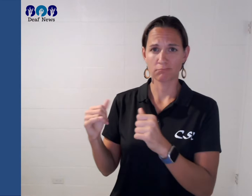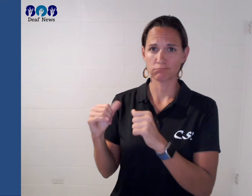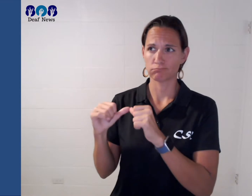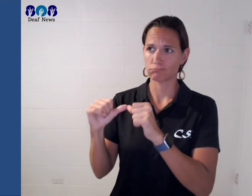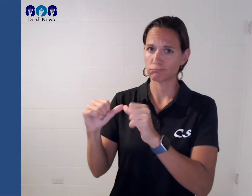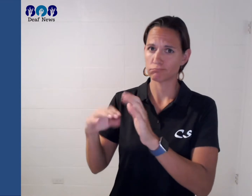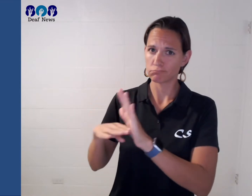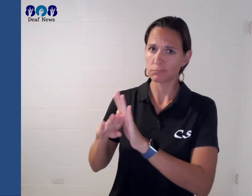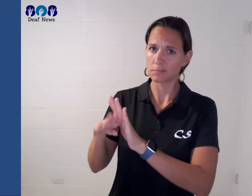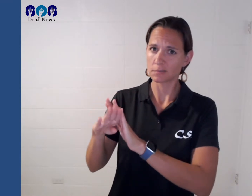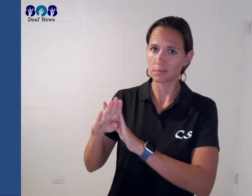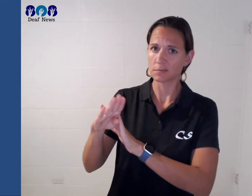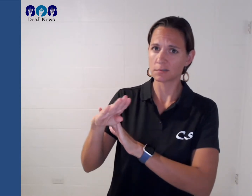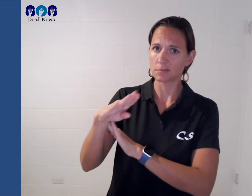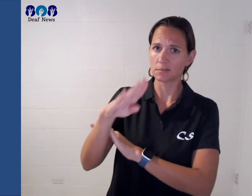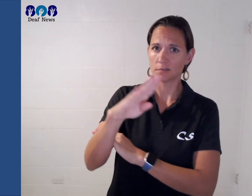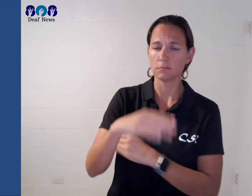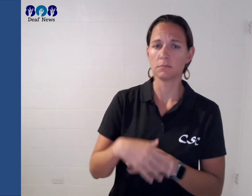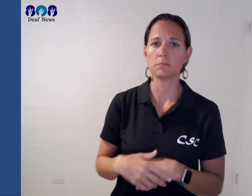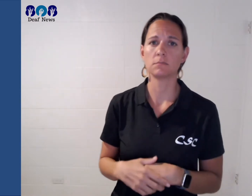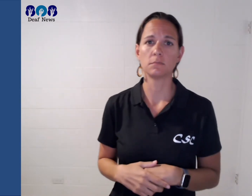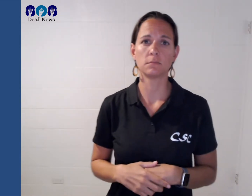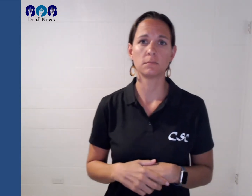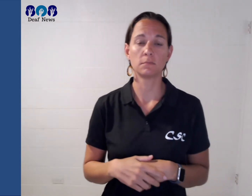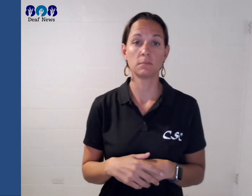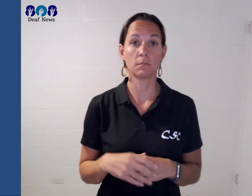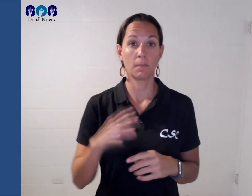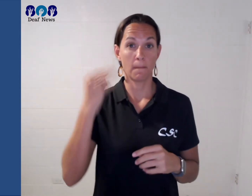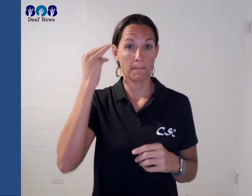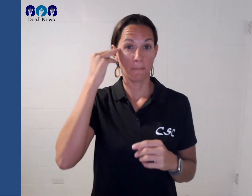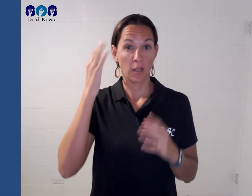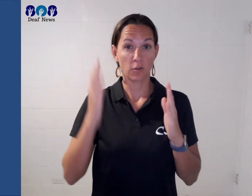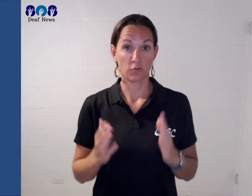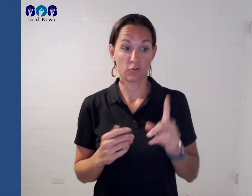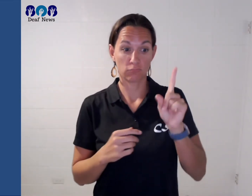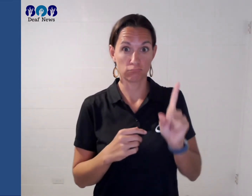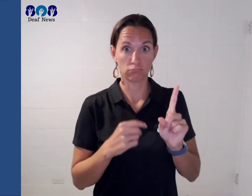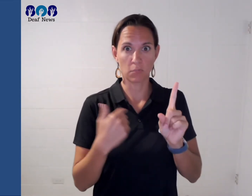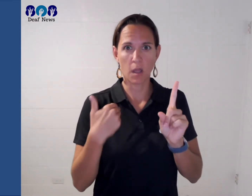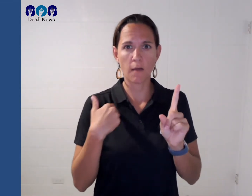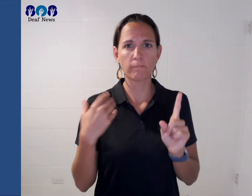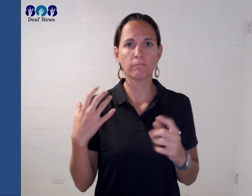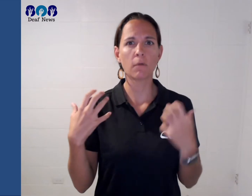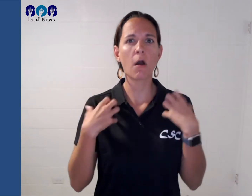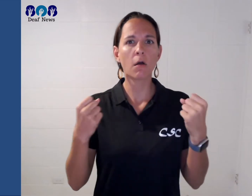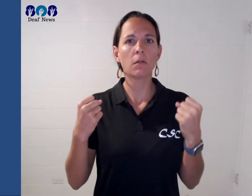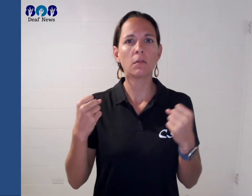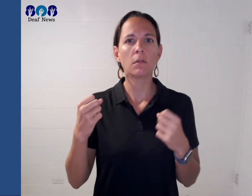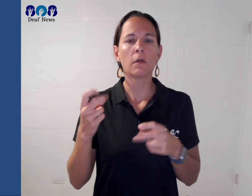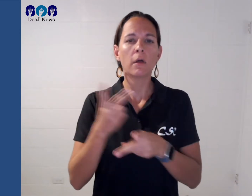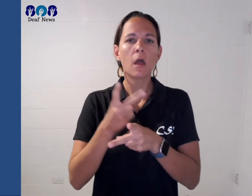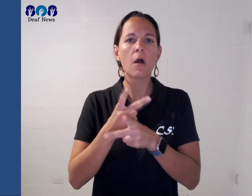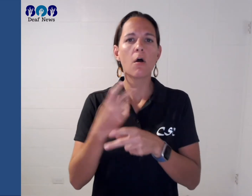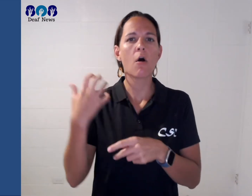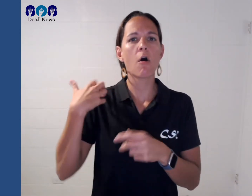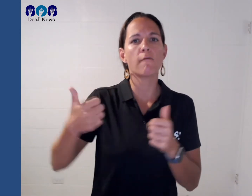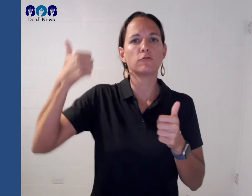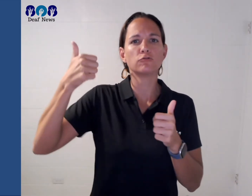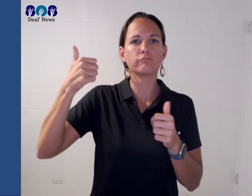booster shot. Covid continues to surge. The Mayor along with other health-care